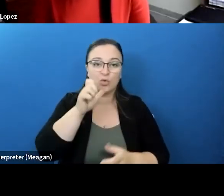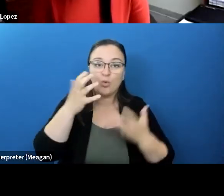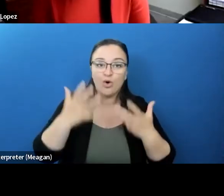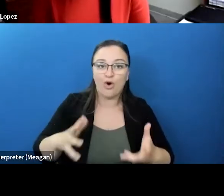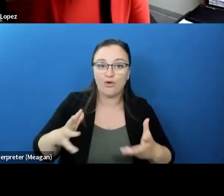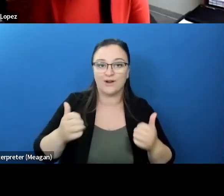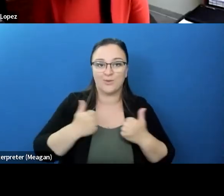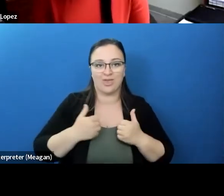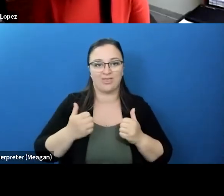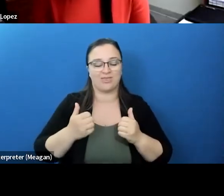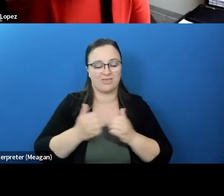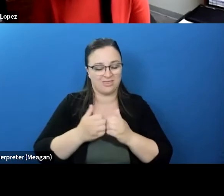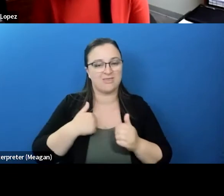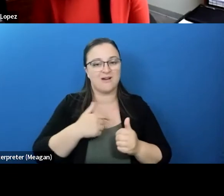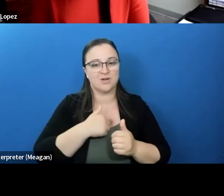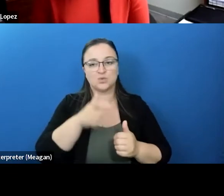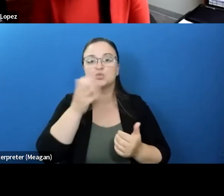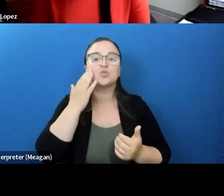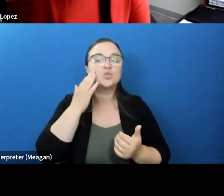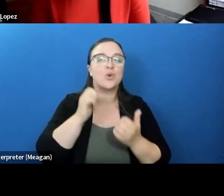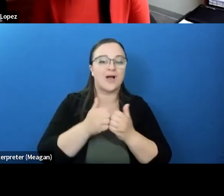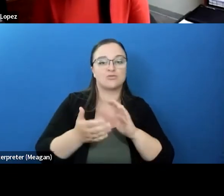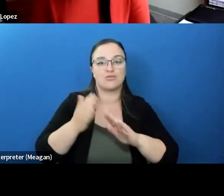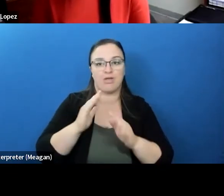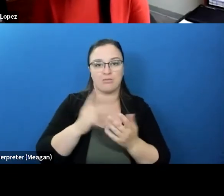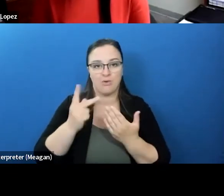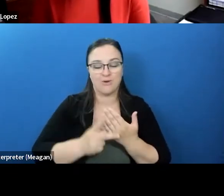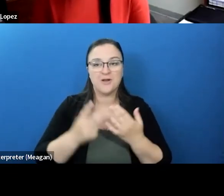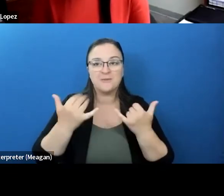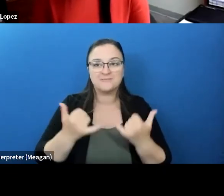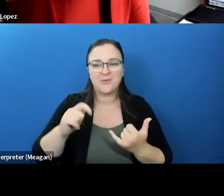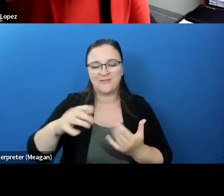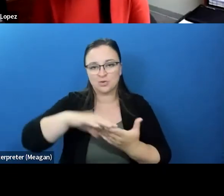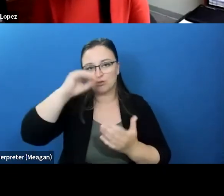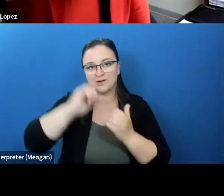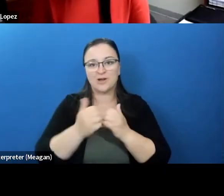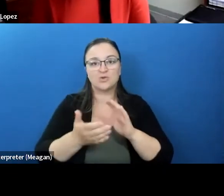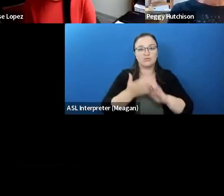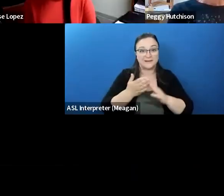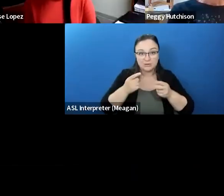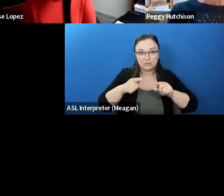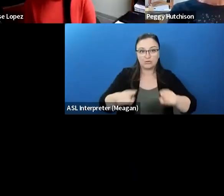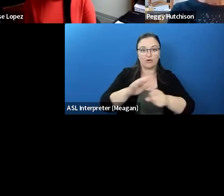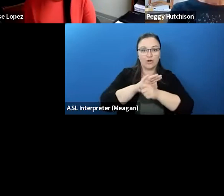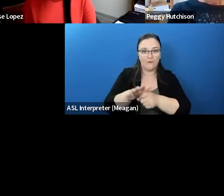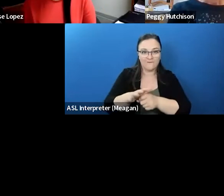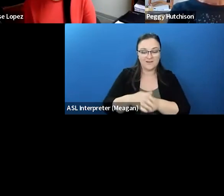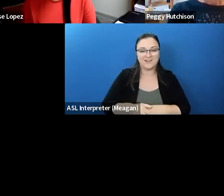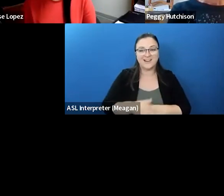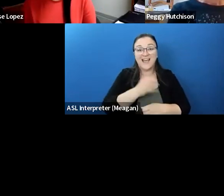how to run our program. And then now they have to learn how to run a program during COVID and now remotely,